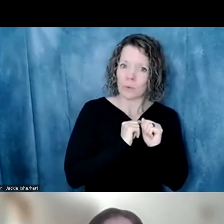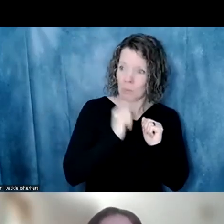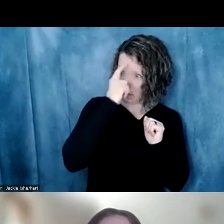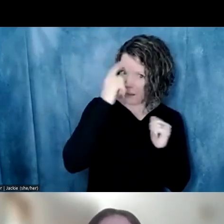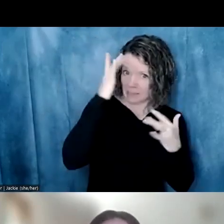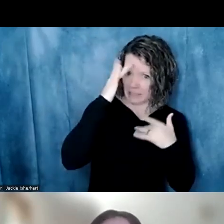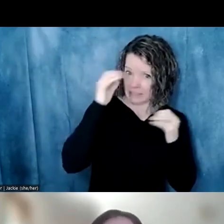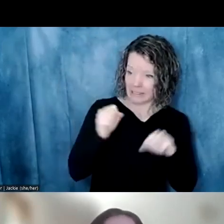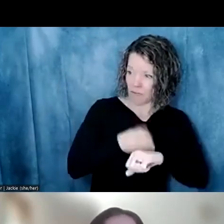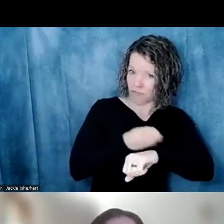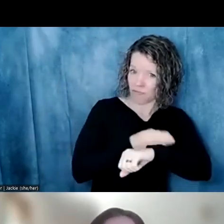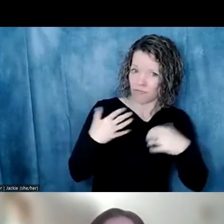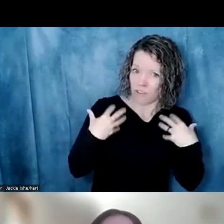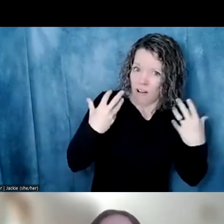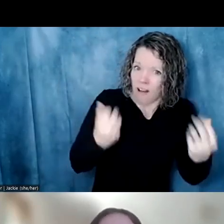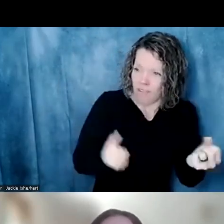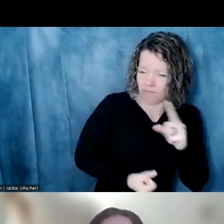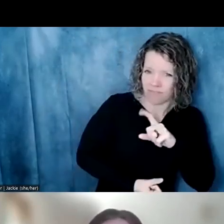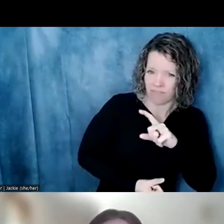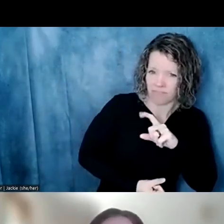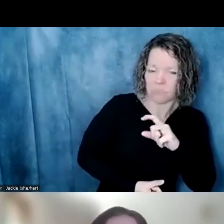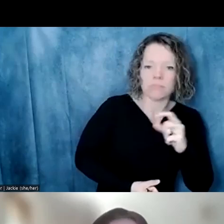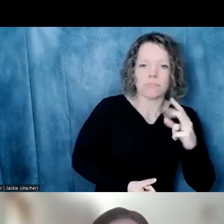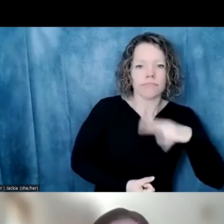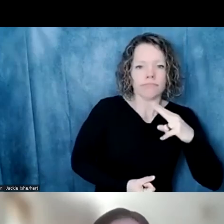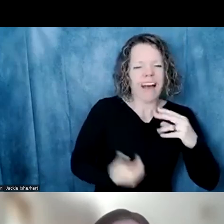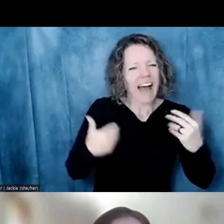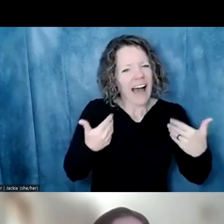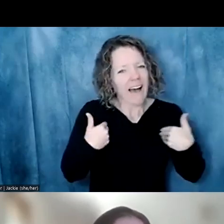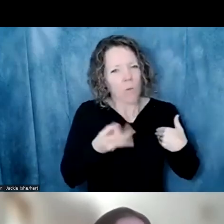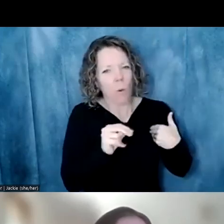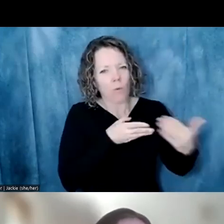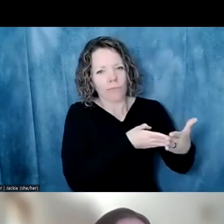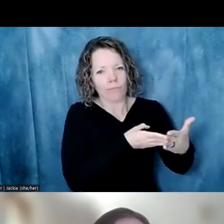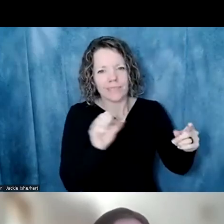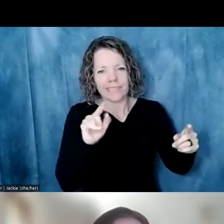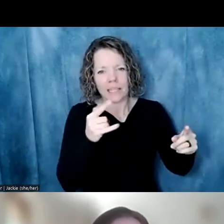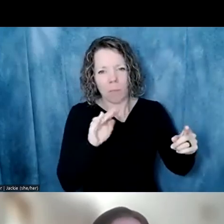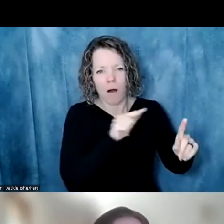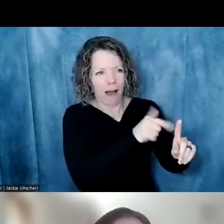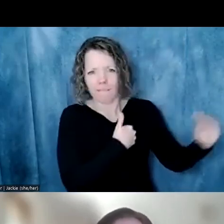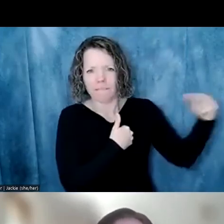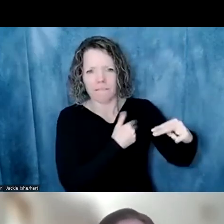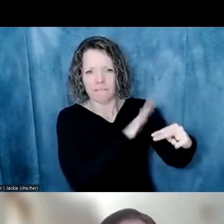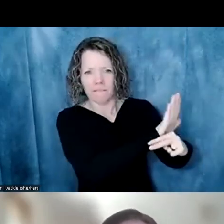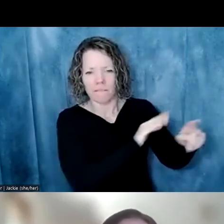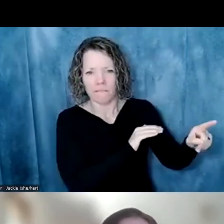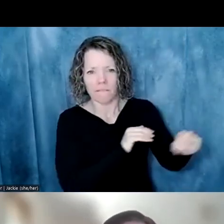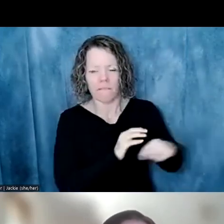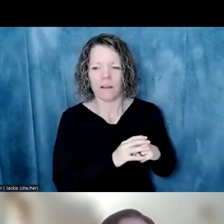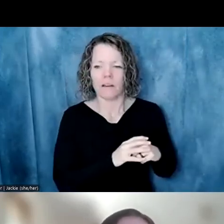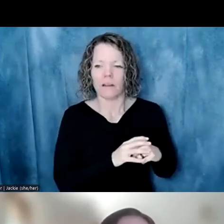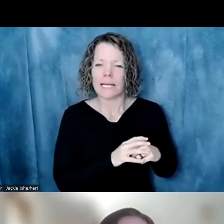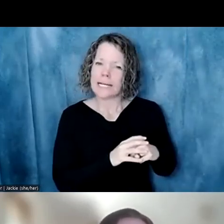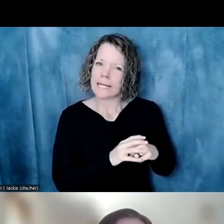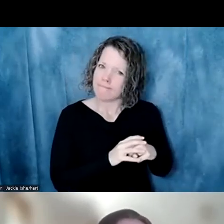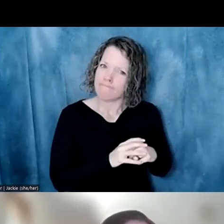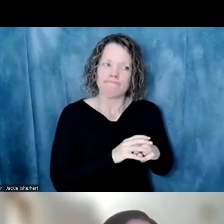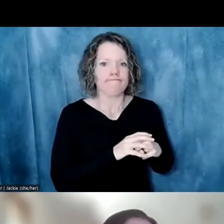there's an inherent difference in response and in value that kind of really surfaces again for me,